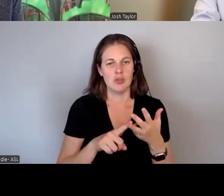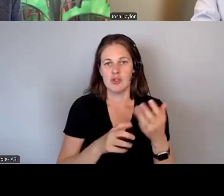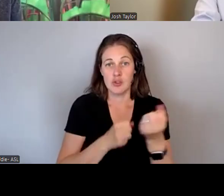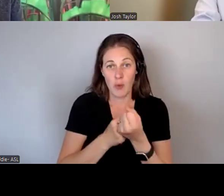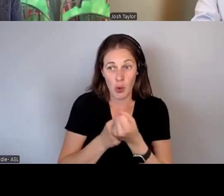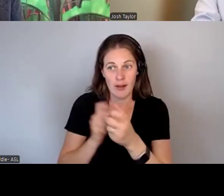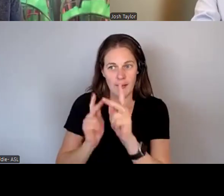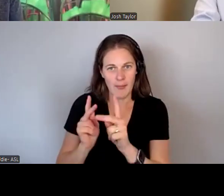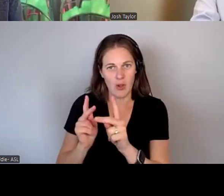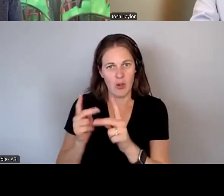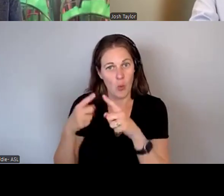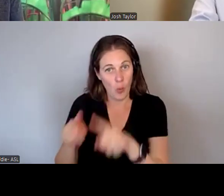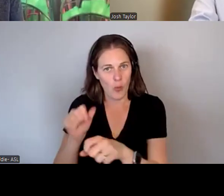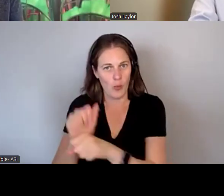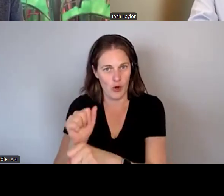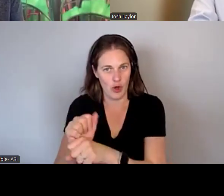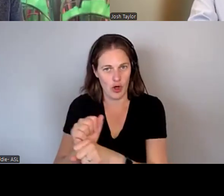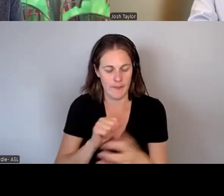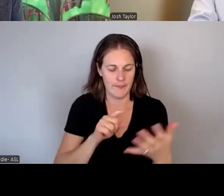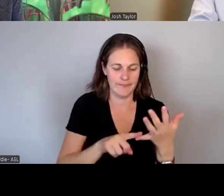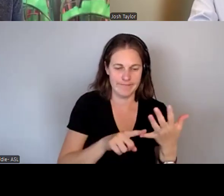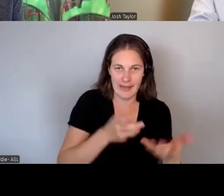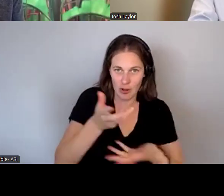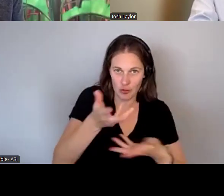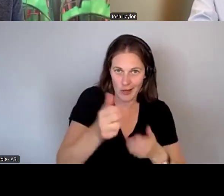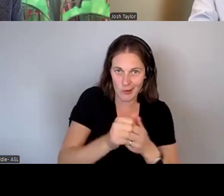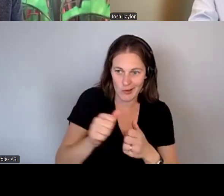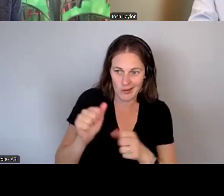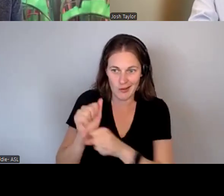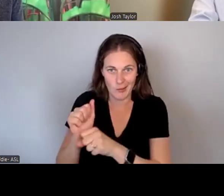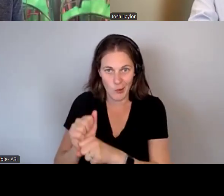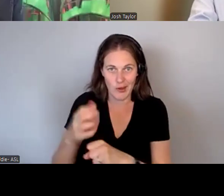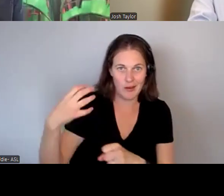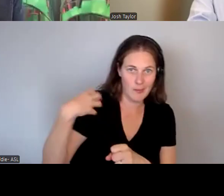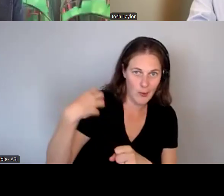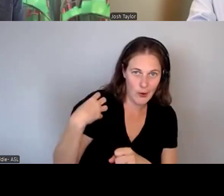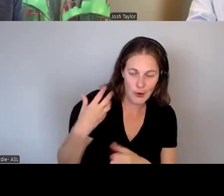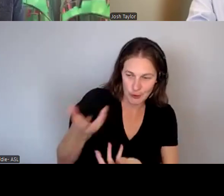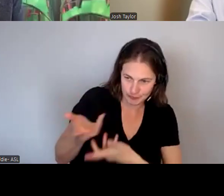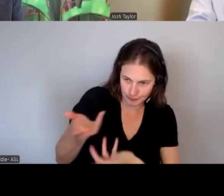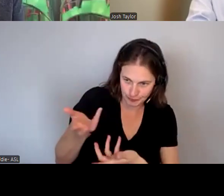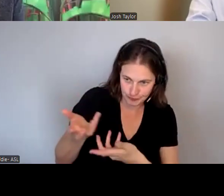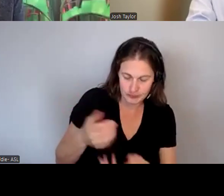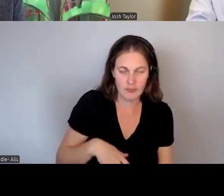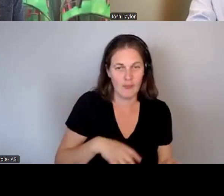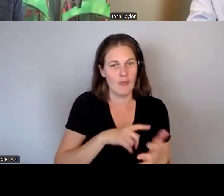They're interacting with the employee and the employer. They are doing all of it.